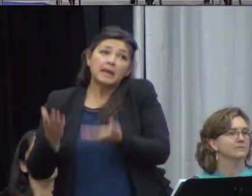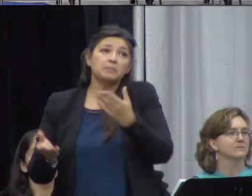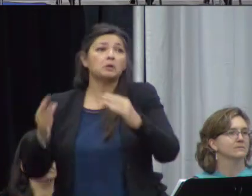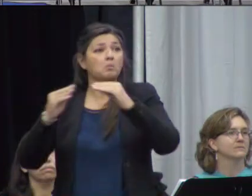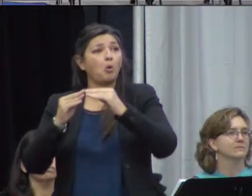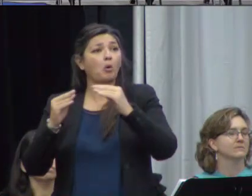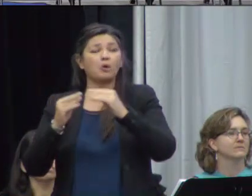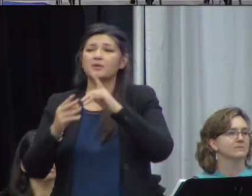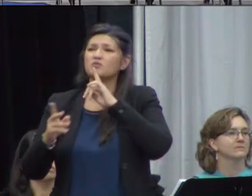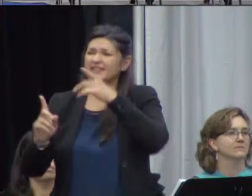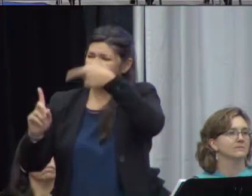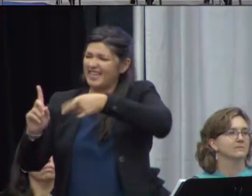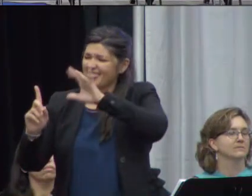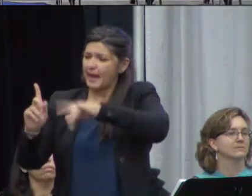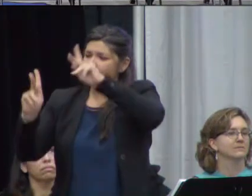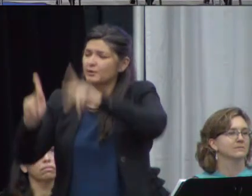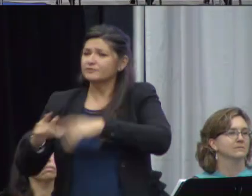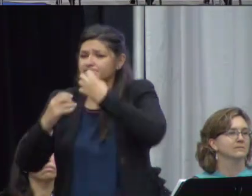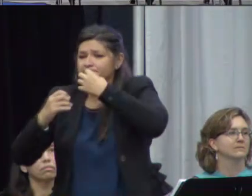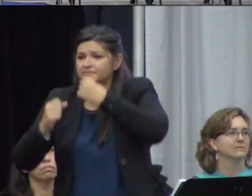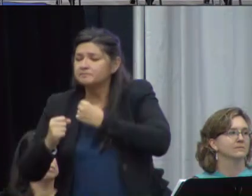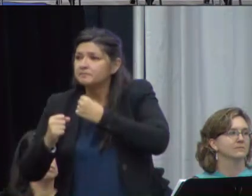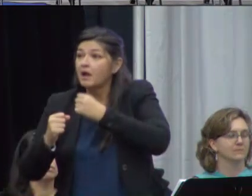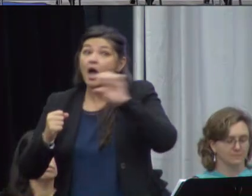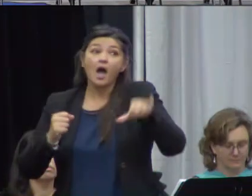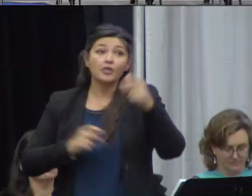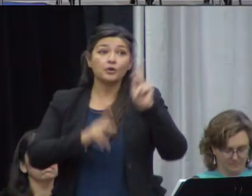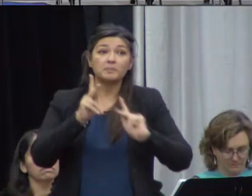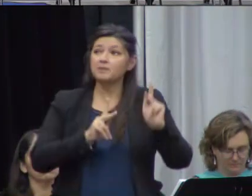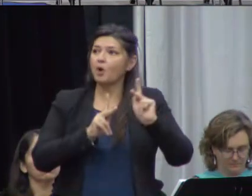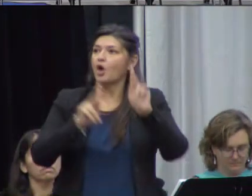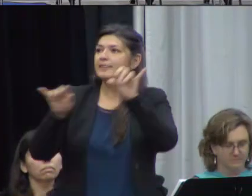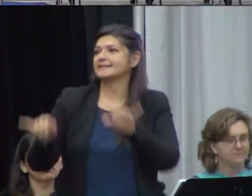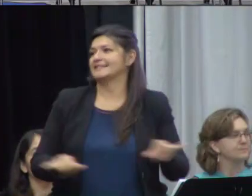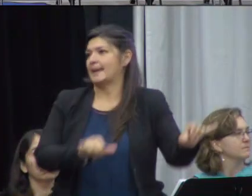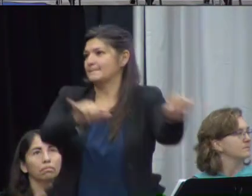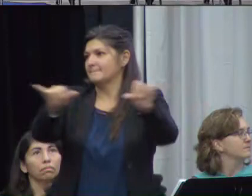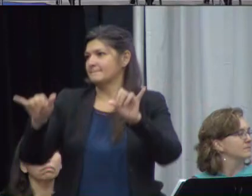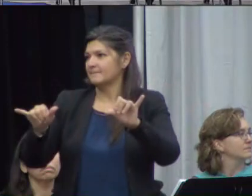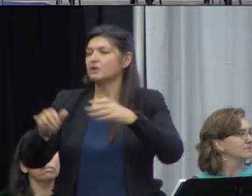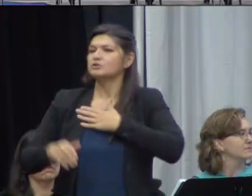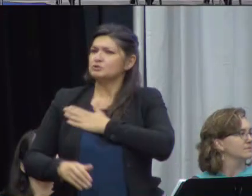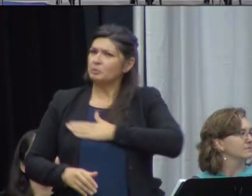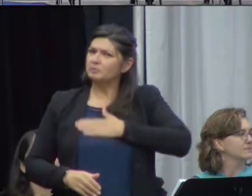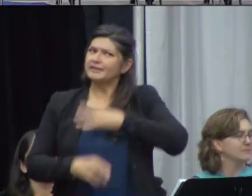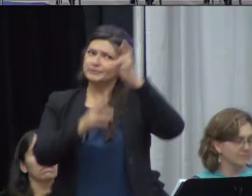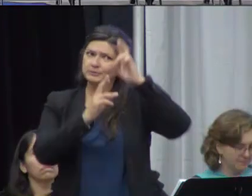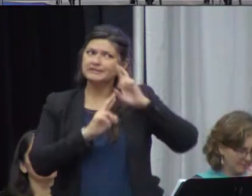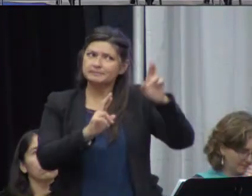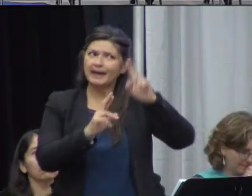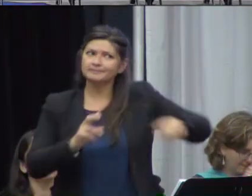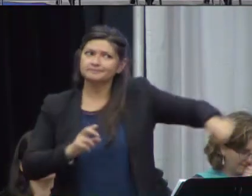Please allow others around you to celebrate their special graduate today, and kindly be reminded to refrain